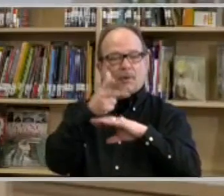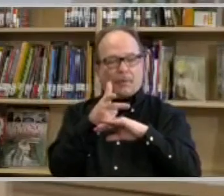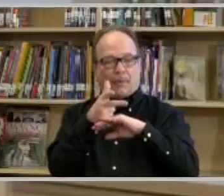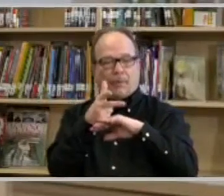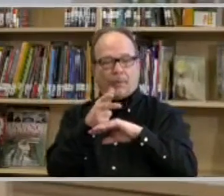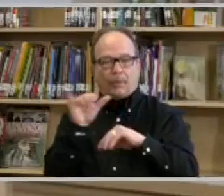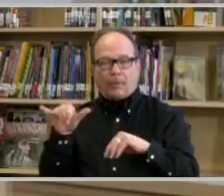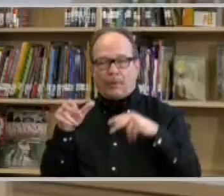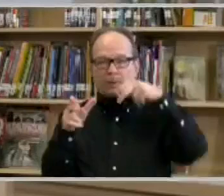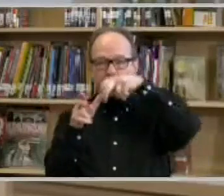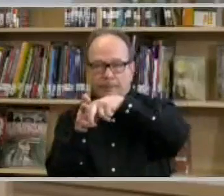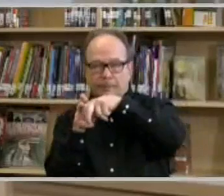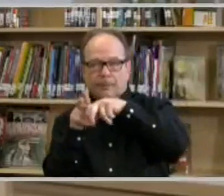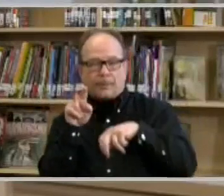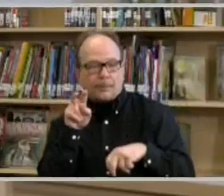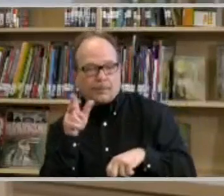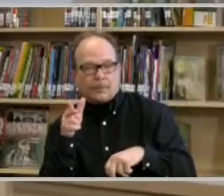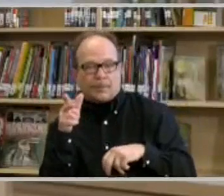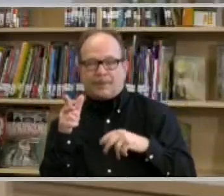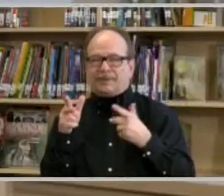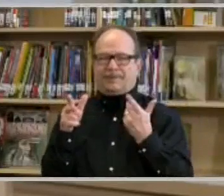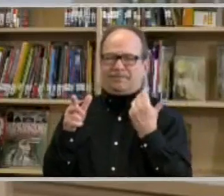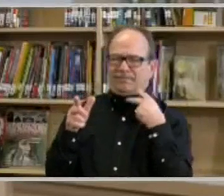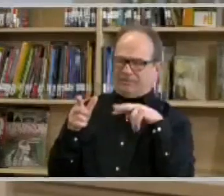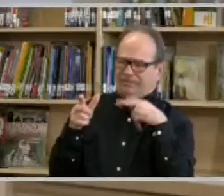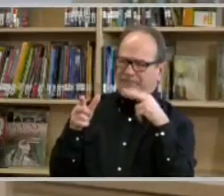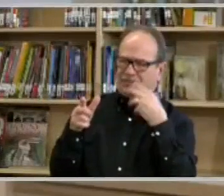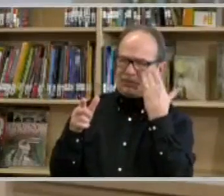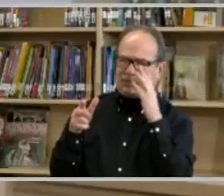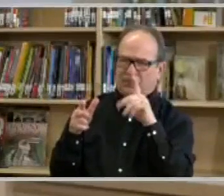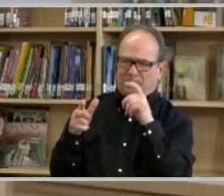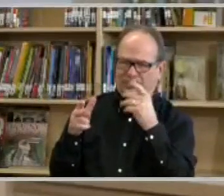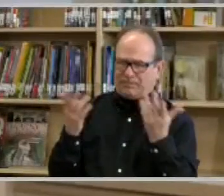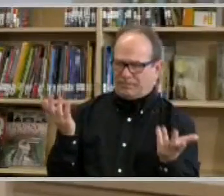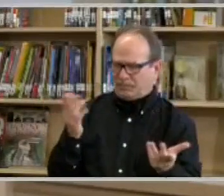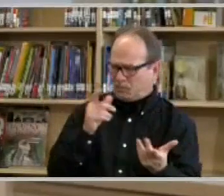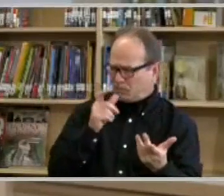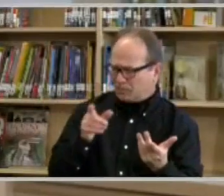MOVING AROUND AROUND SO MUCH BECAUSE WE DON'T GET -- THEM AROUND SO MUCH BECAUSE WE DON'T